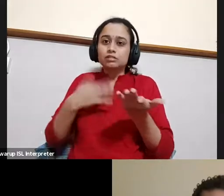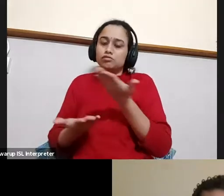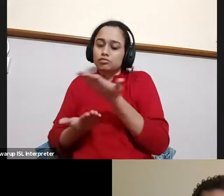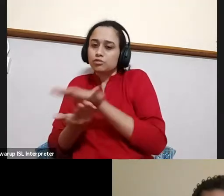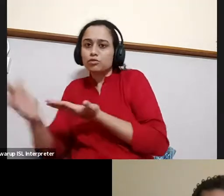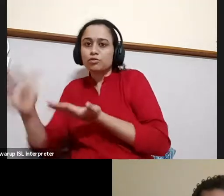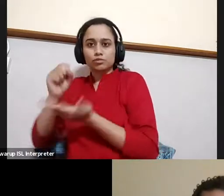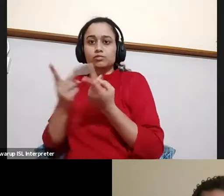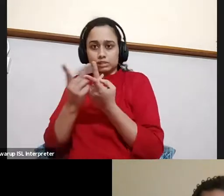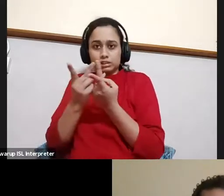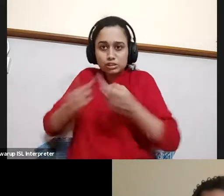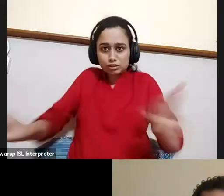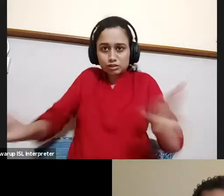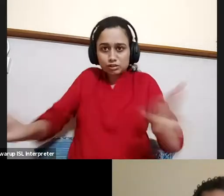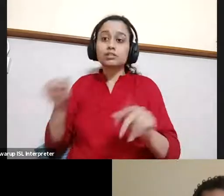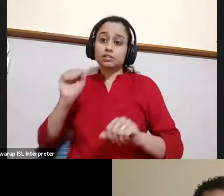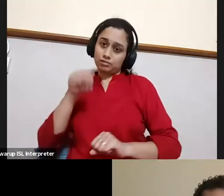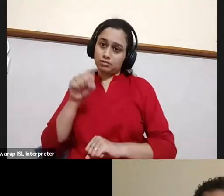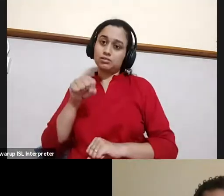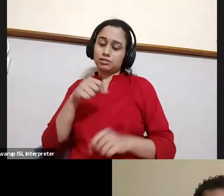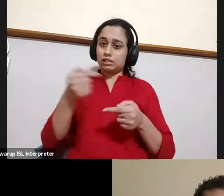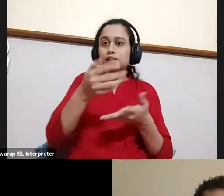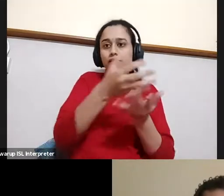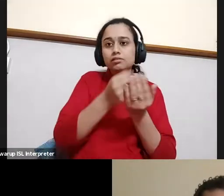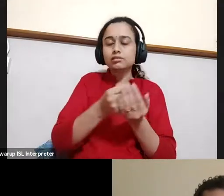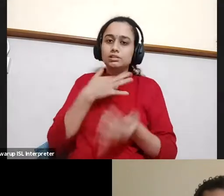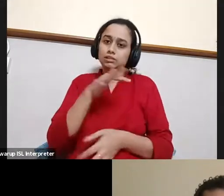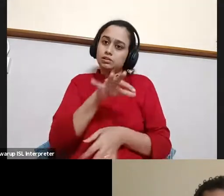photoshop so obviously these negatives were not in a particularly good shape so he really